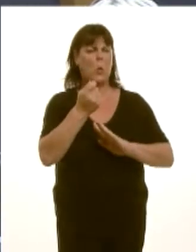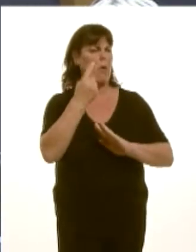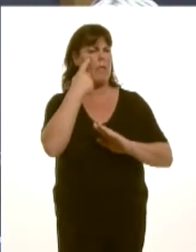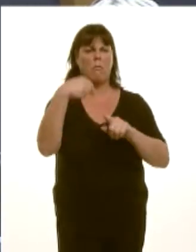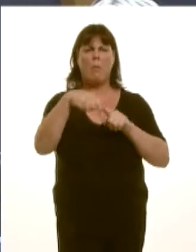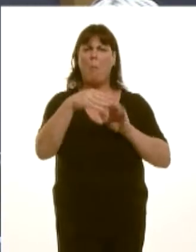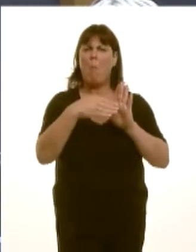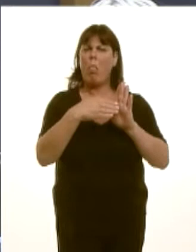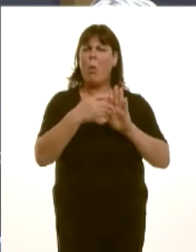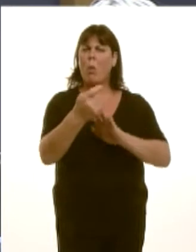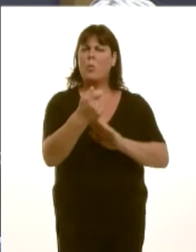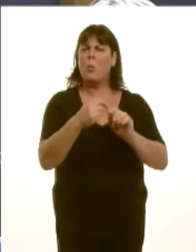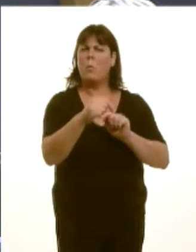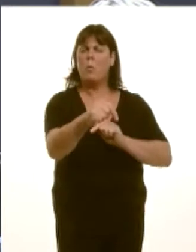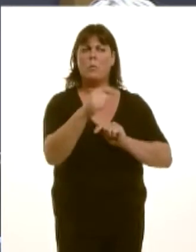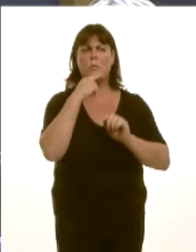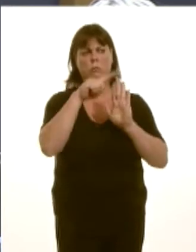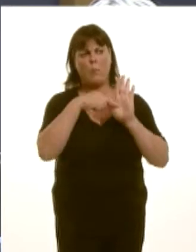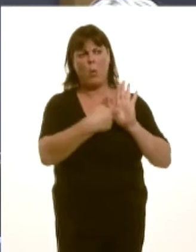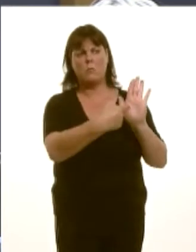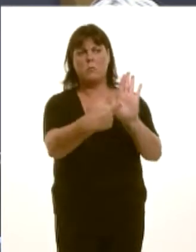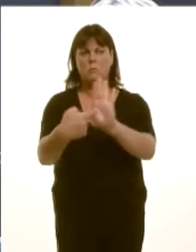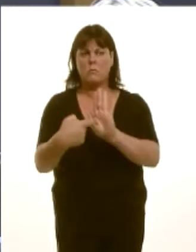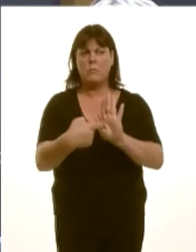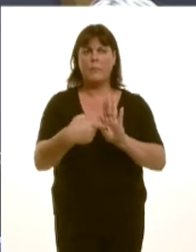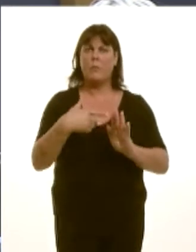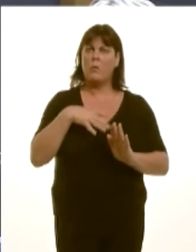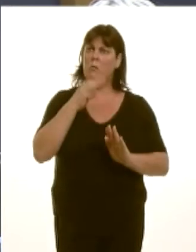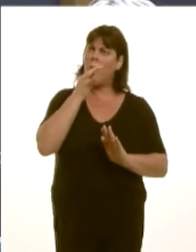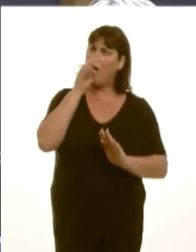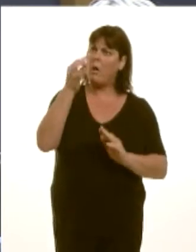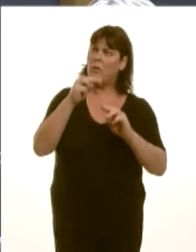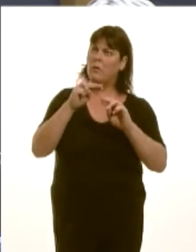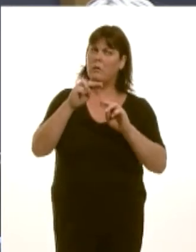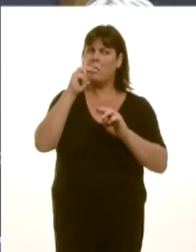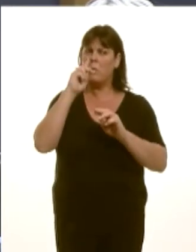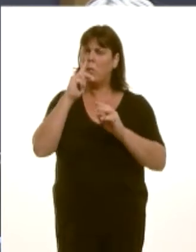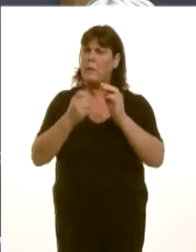Are you able to provide an update on the study, First Minister, and are you able to indicate